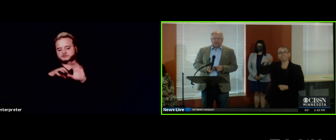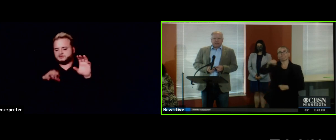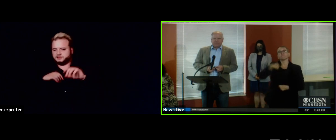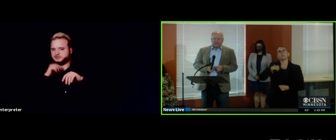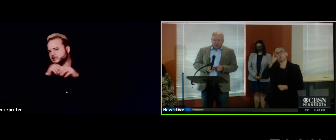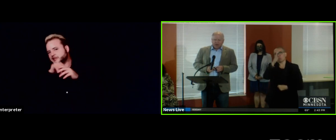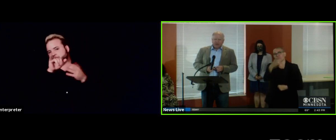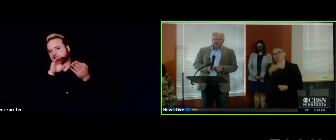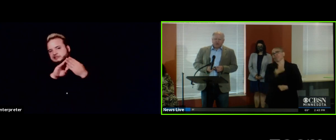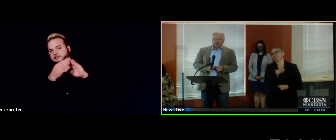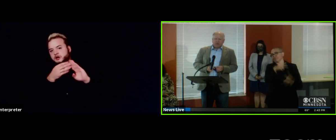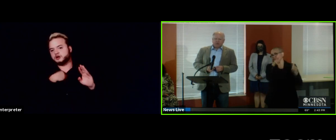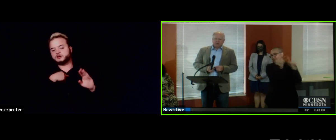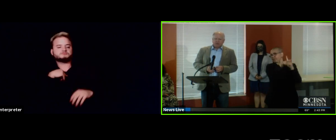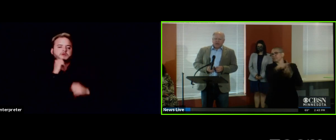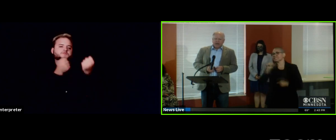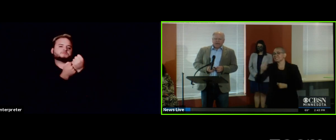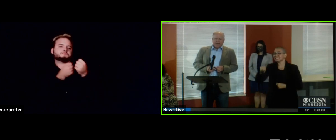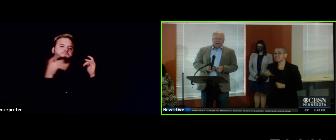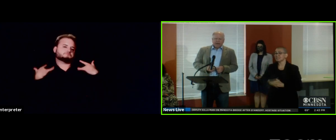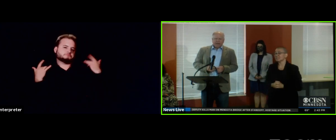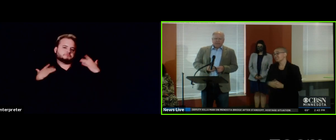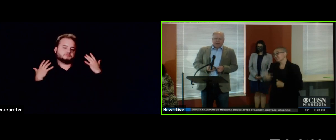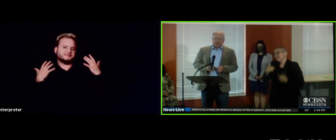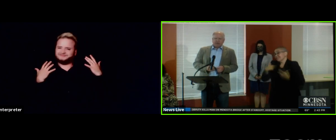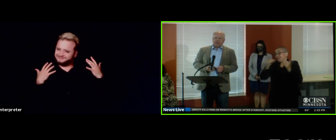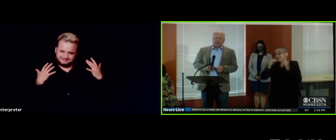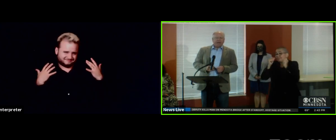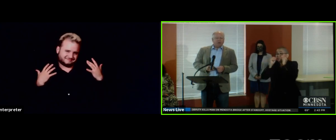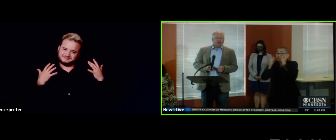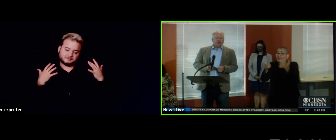not all that unusual that this was denied I wish they would take another look at it